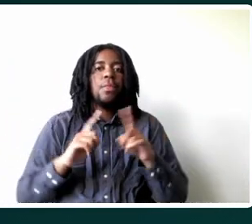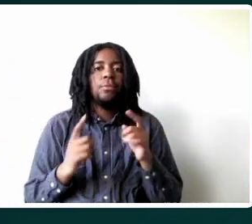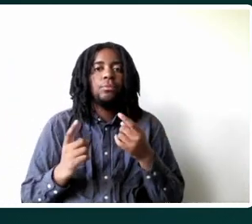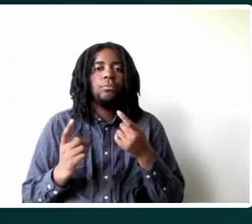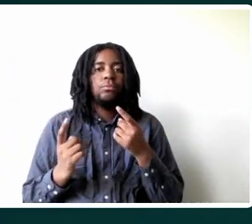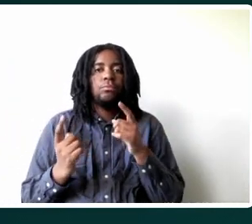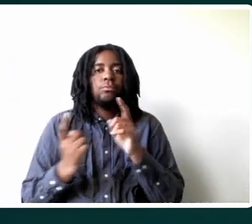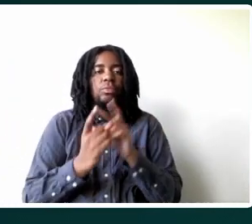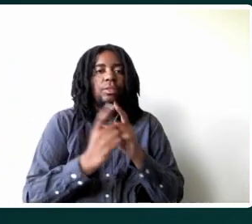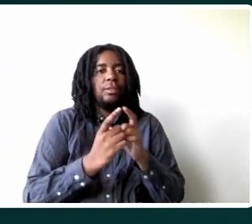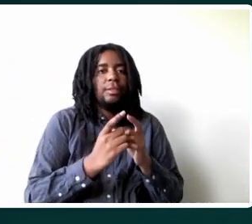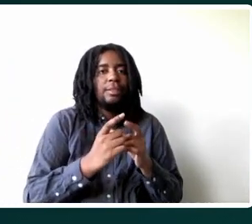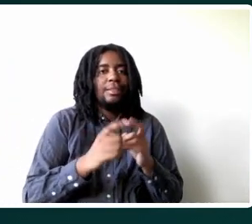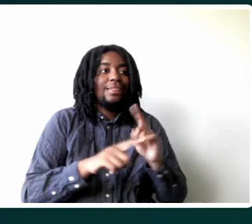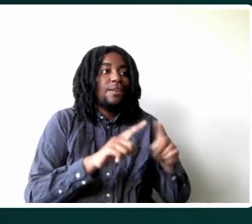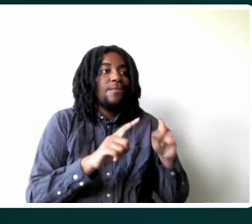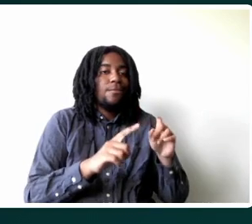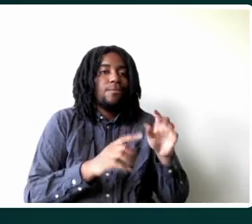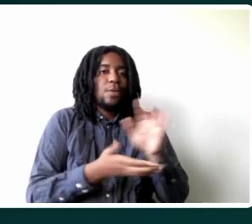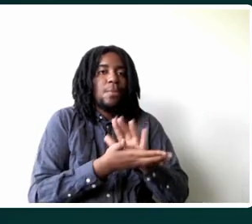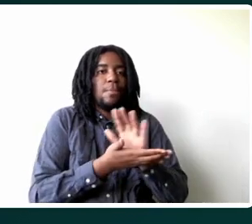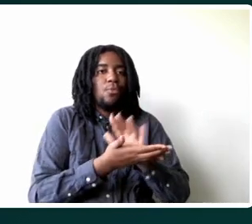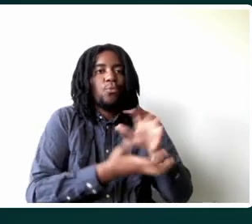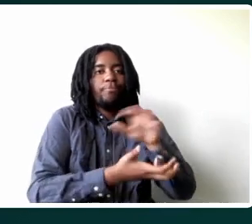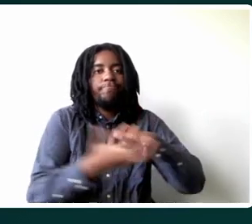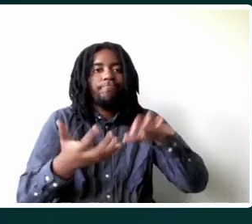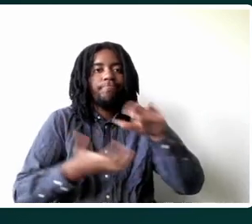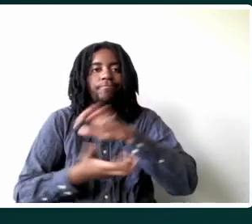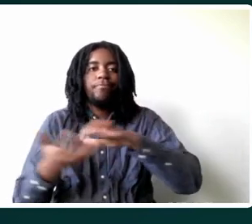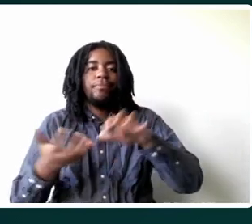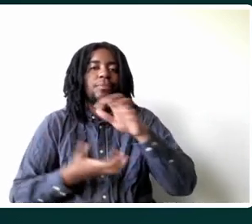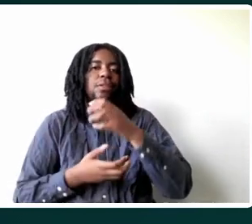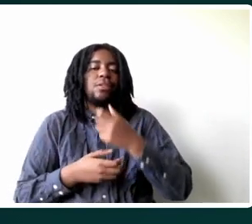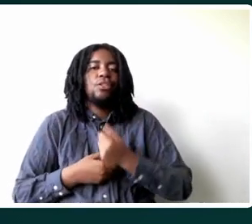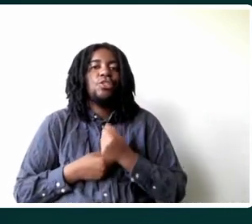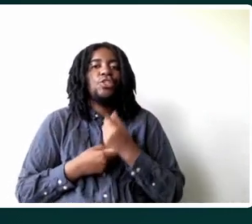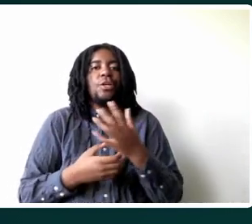to share their multimodal stories of who they were. And then to engage in live chat,